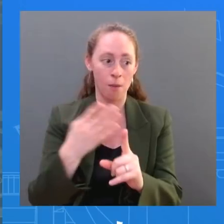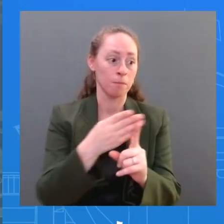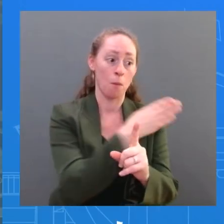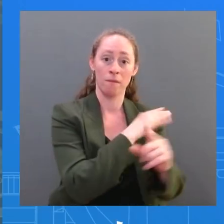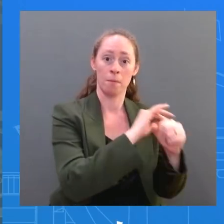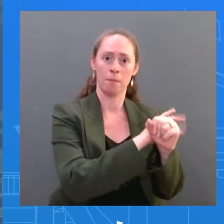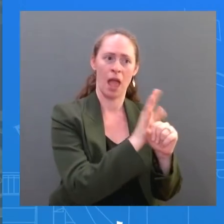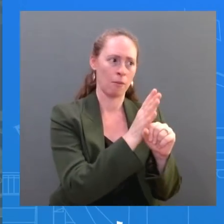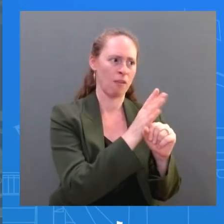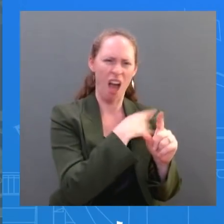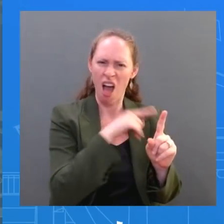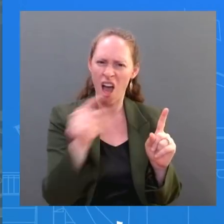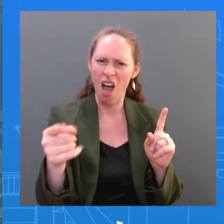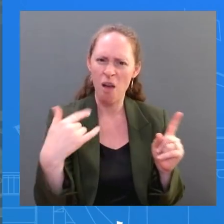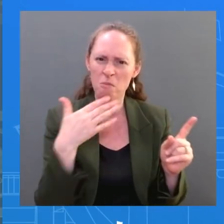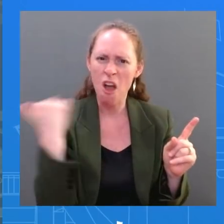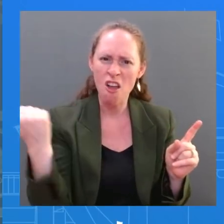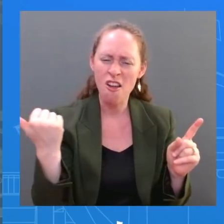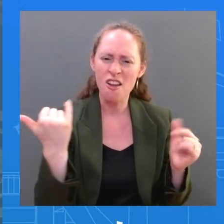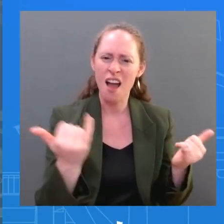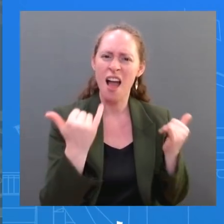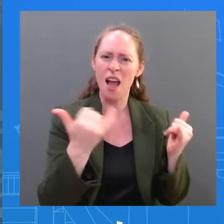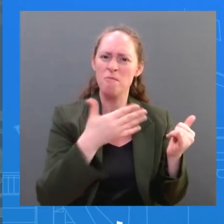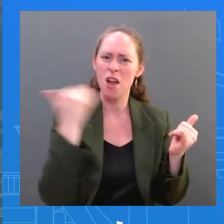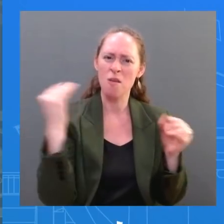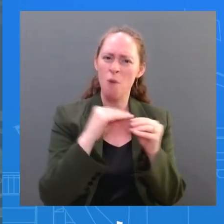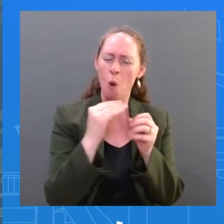All of those things are very important as we talk